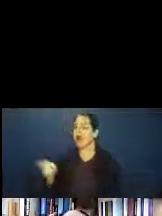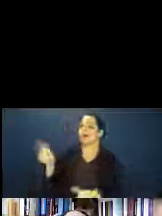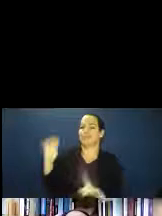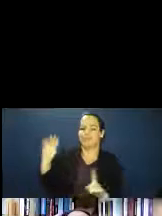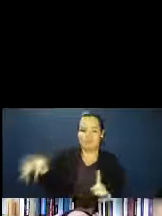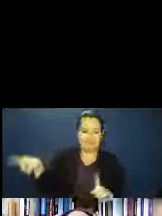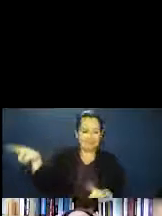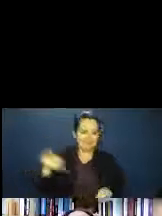a copy by mail, they're supposedly going live this morning. I'm hoping that happened. I was teaching this morning, so, I didn't have a chance to see whether the website was updated. I'm waiting for a text to say, "Yes, of course it was."